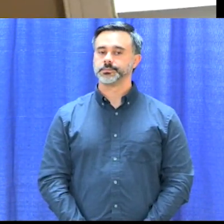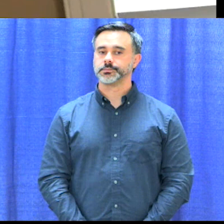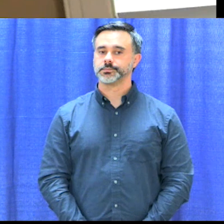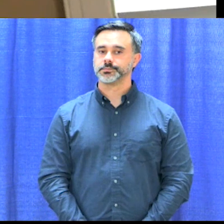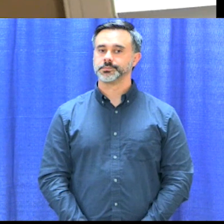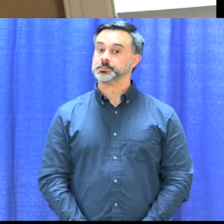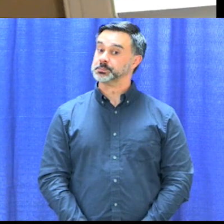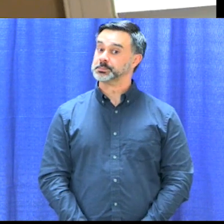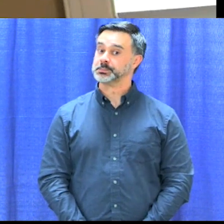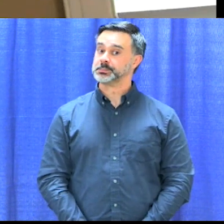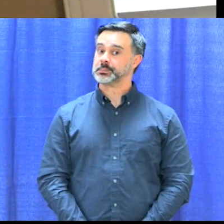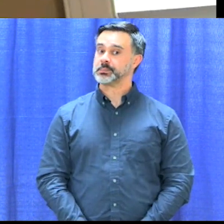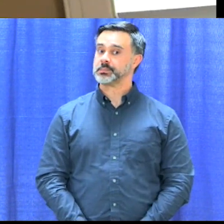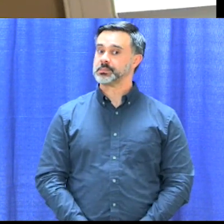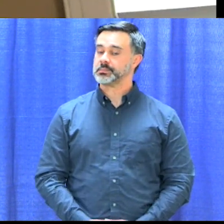I think Assemblymember Wood is still with us.